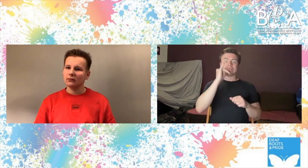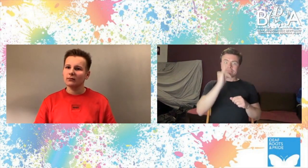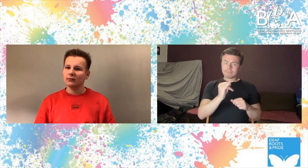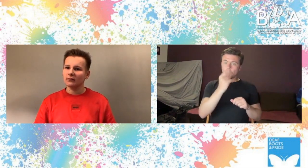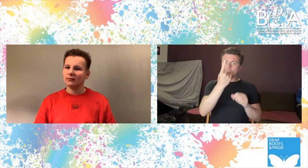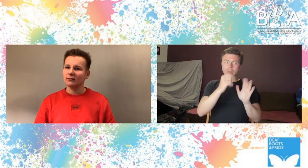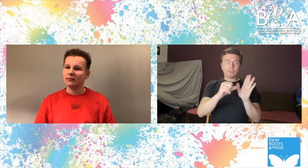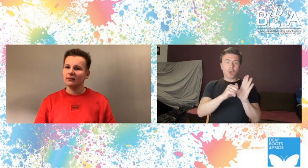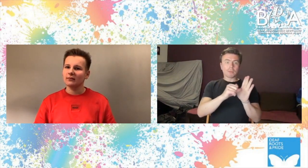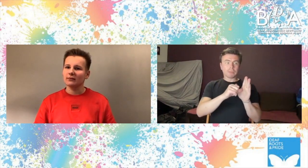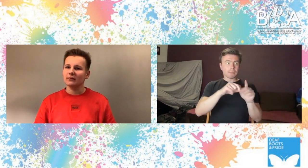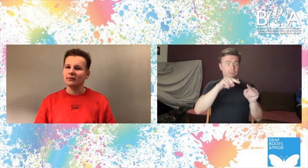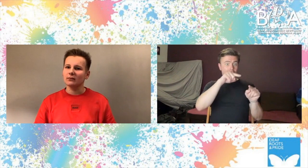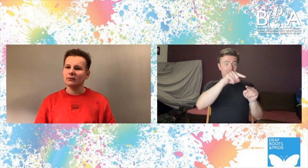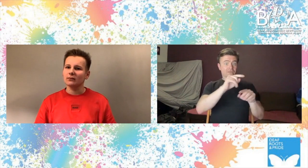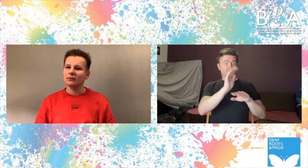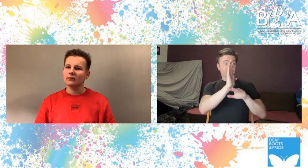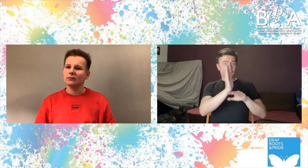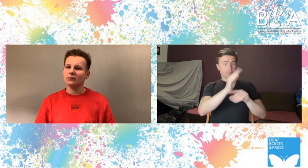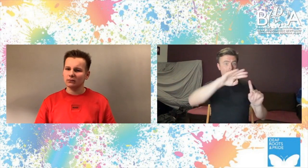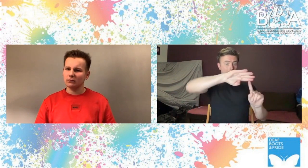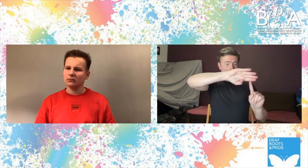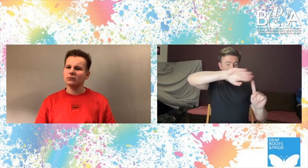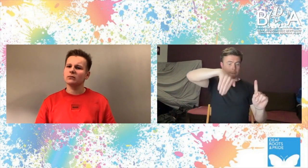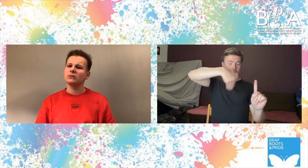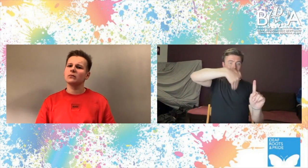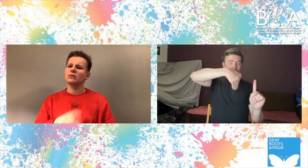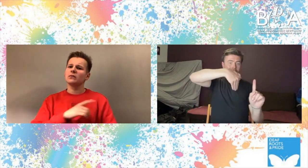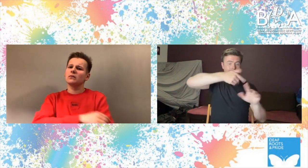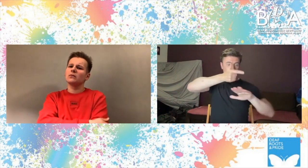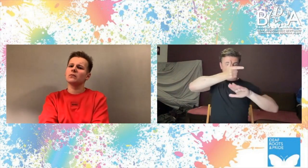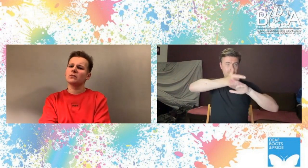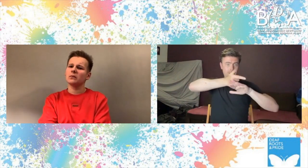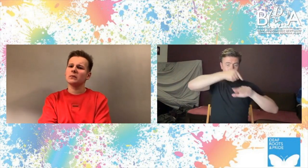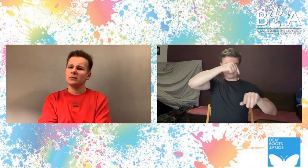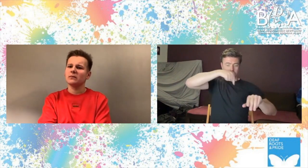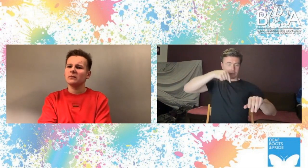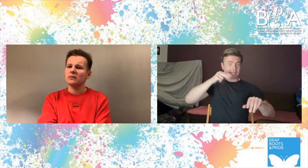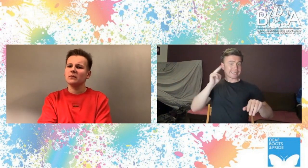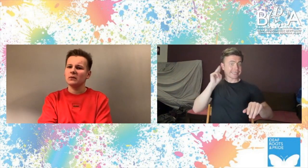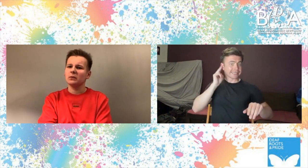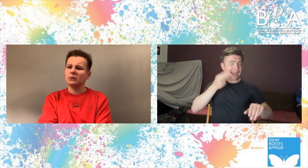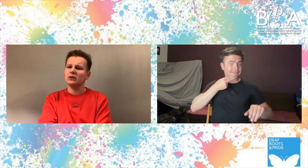One of the problems though was that behind the scenes there were no